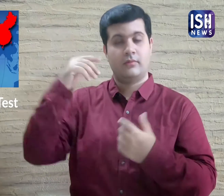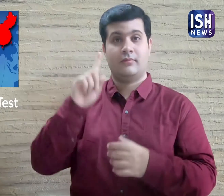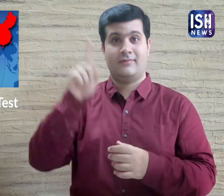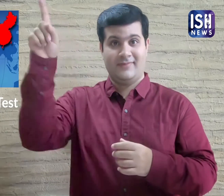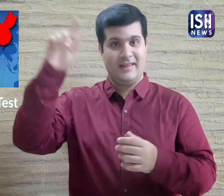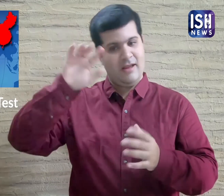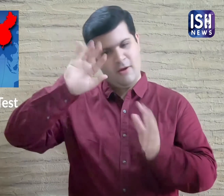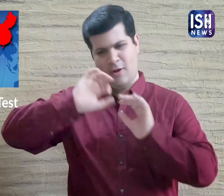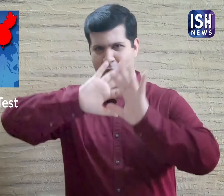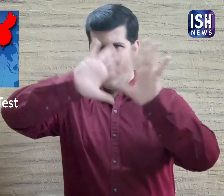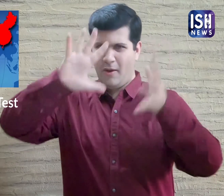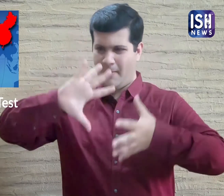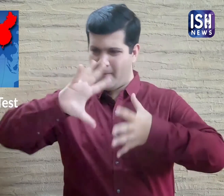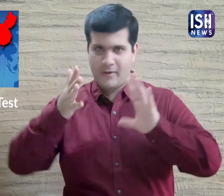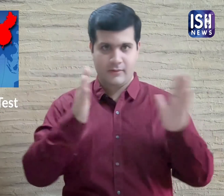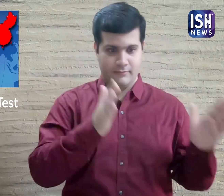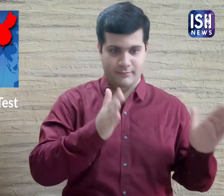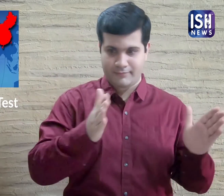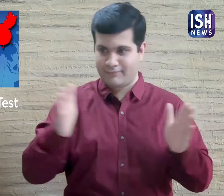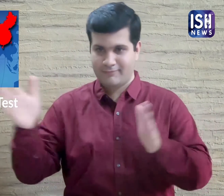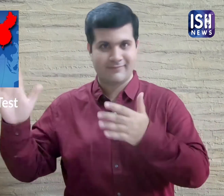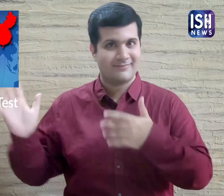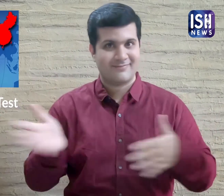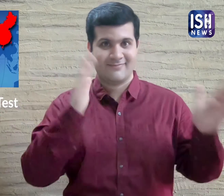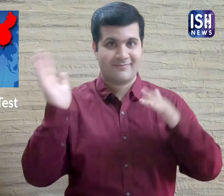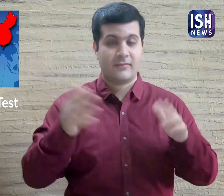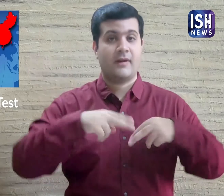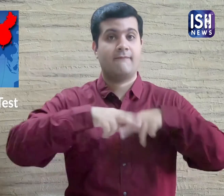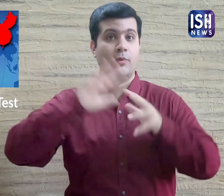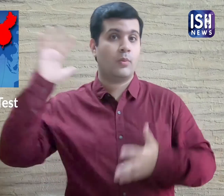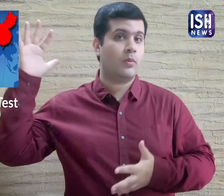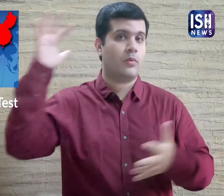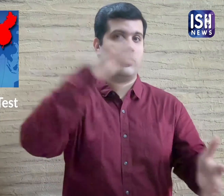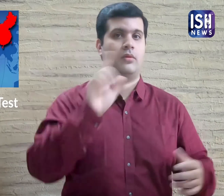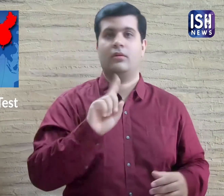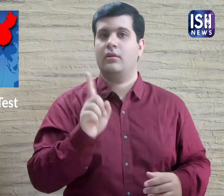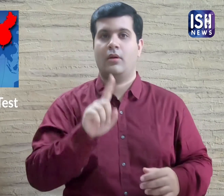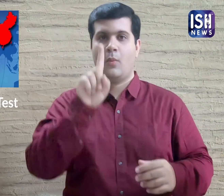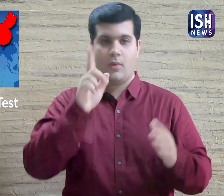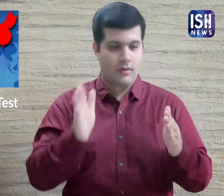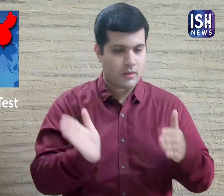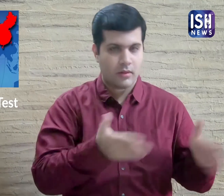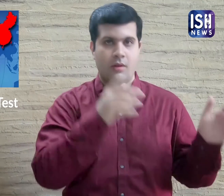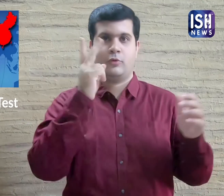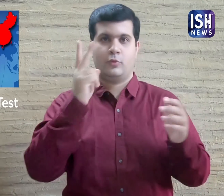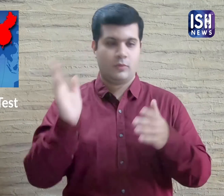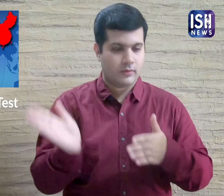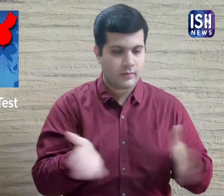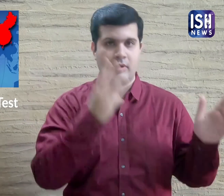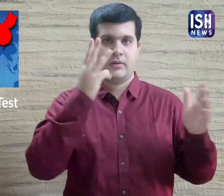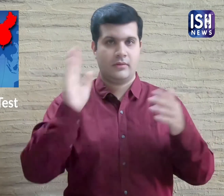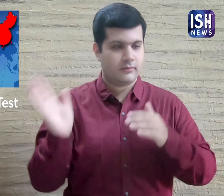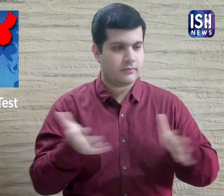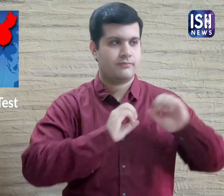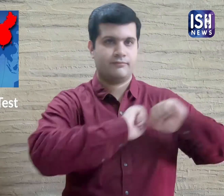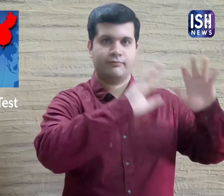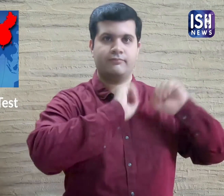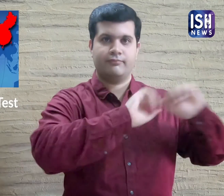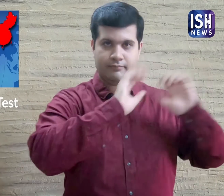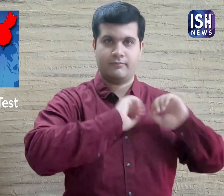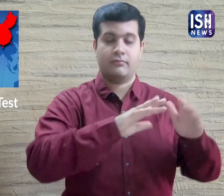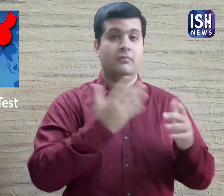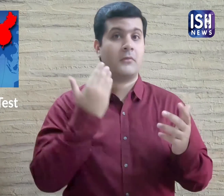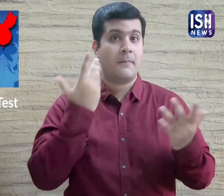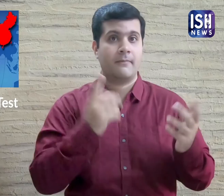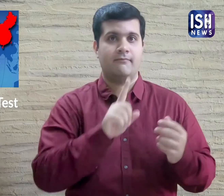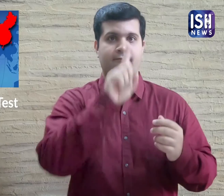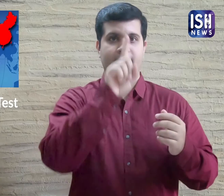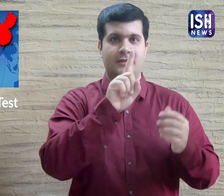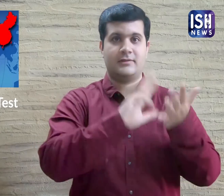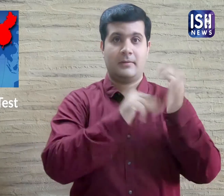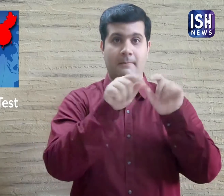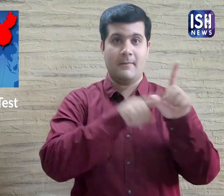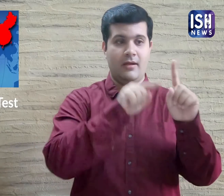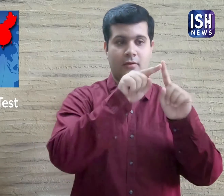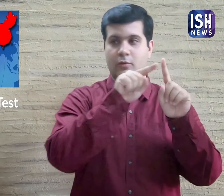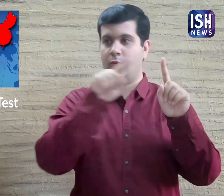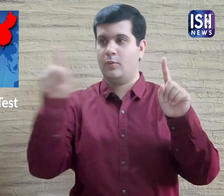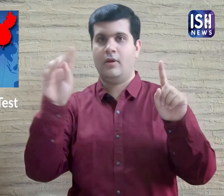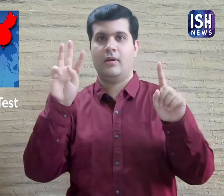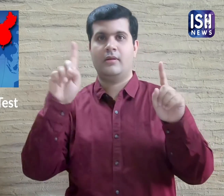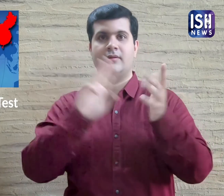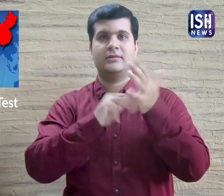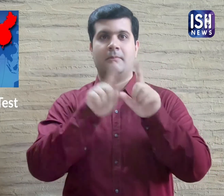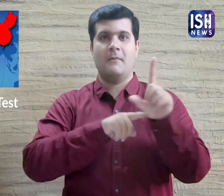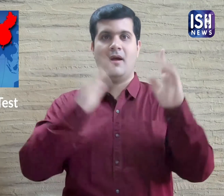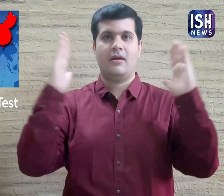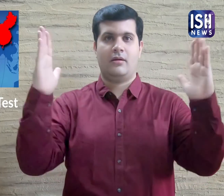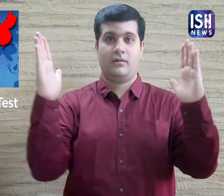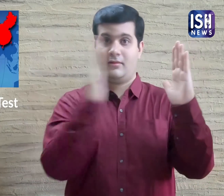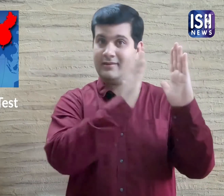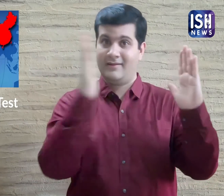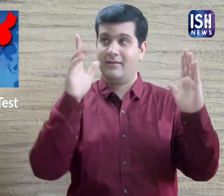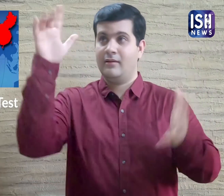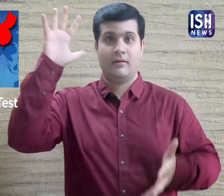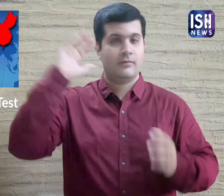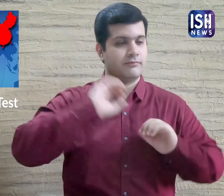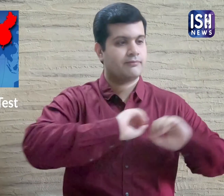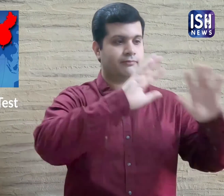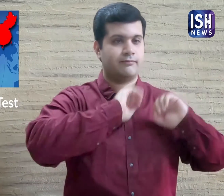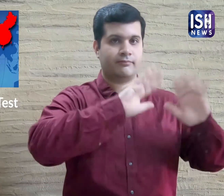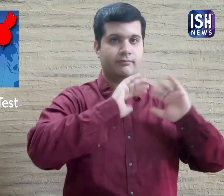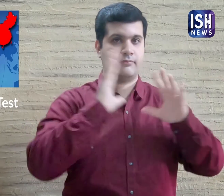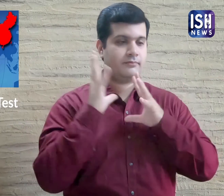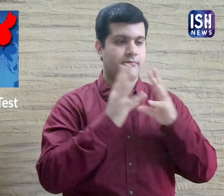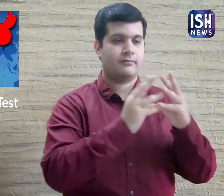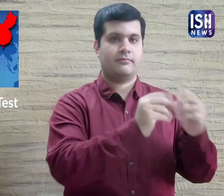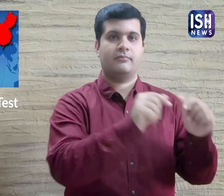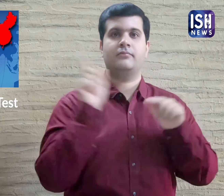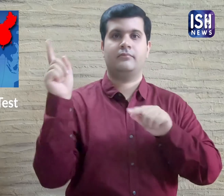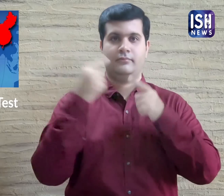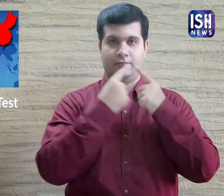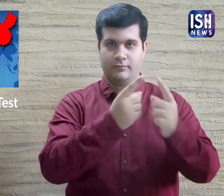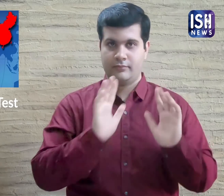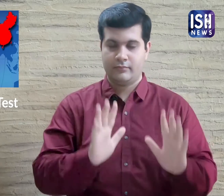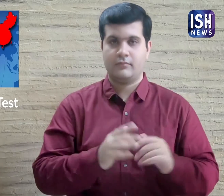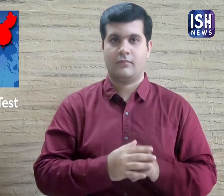It will be delivered in batches between 1st May and 31st May.